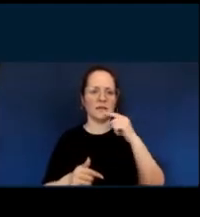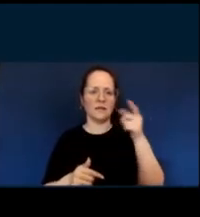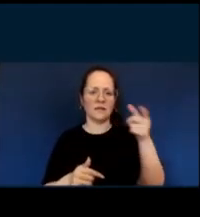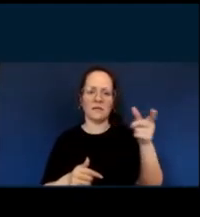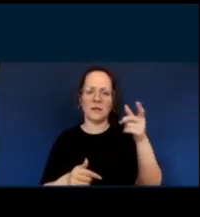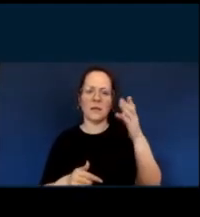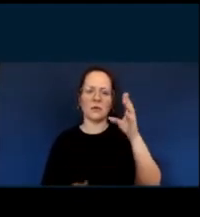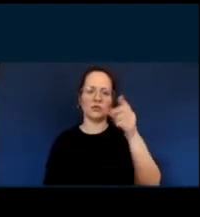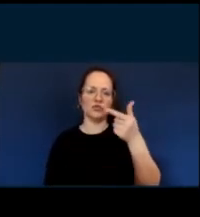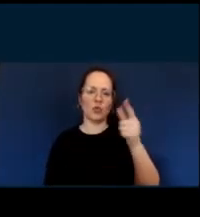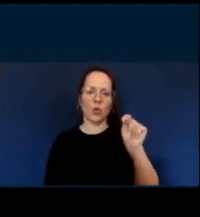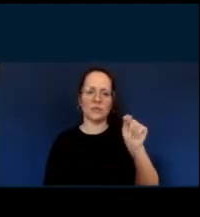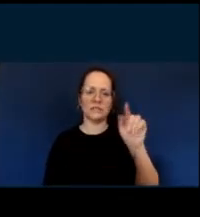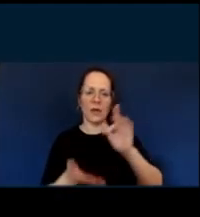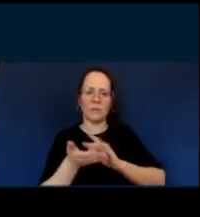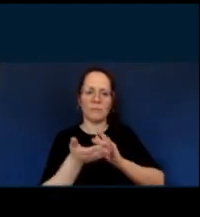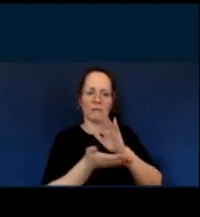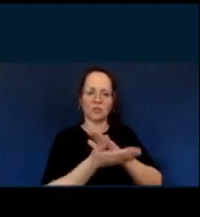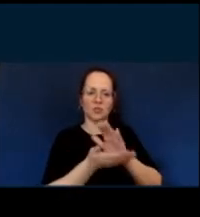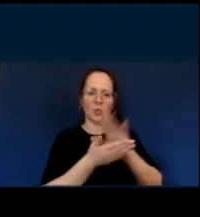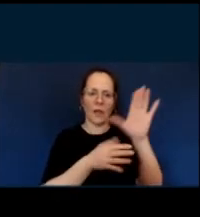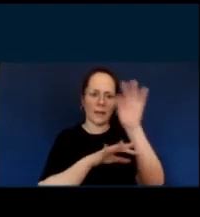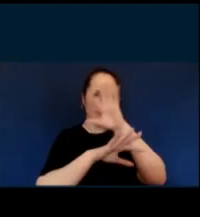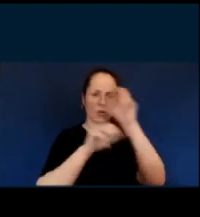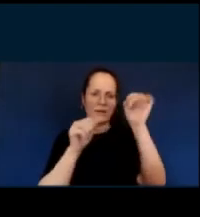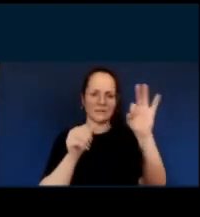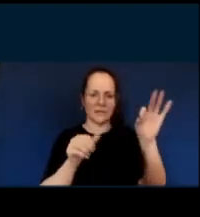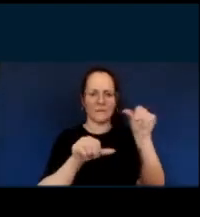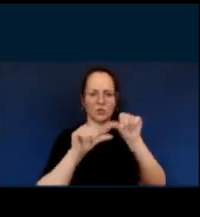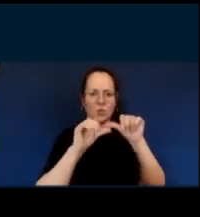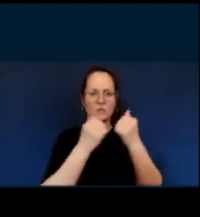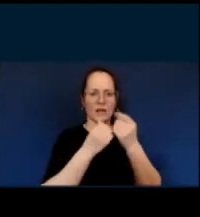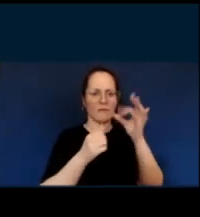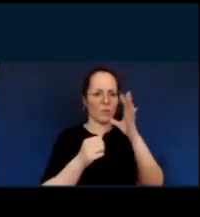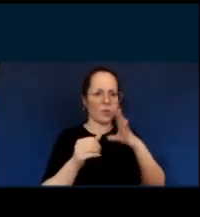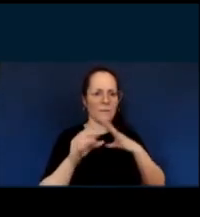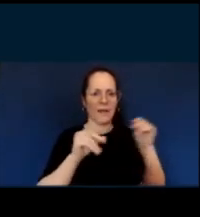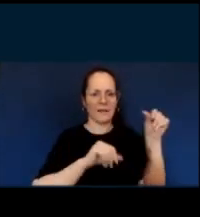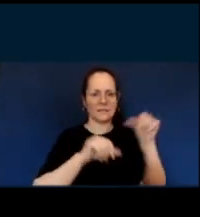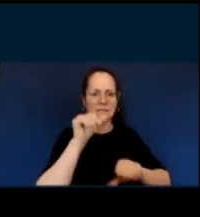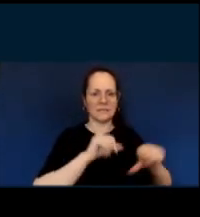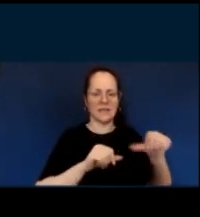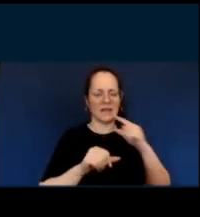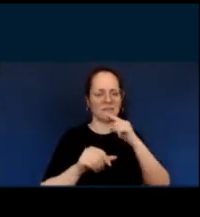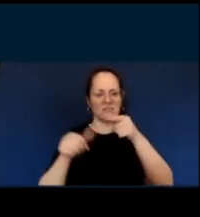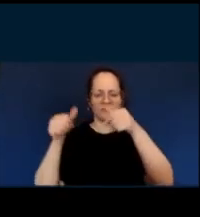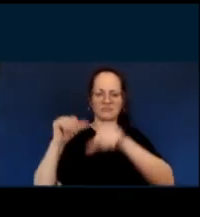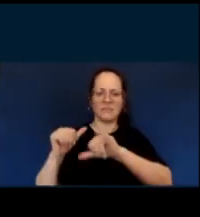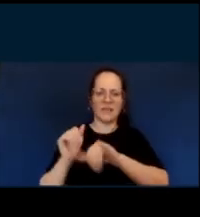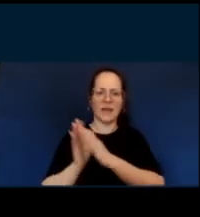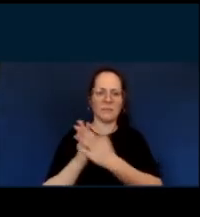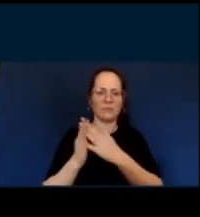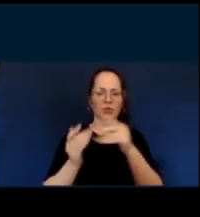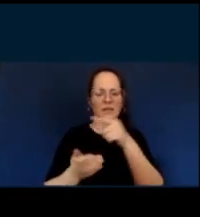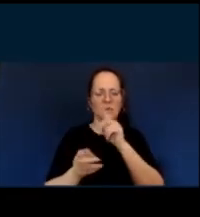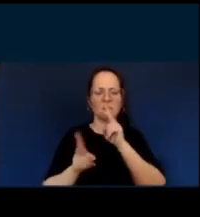MEDICAL SCHOOL AND PRESIDENT OF THE ASSOCIATION OF WOMEN IN SCIENCE DENOUNCED THE BOOK AS DENIGRATION OF WOMEN AND MEN